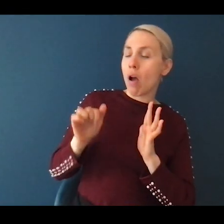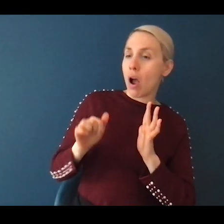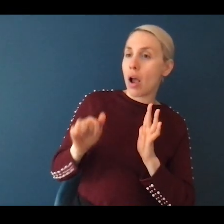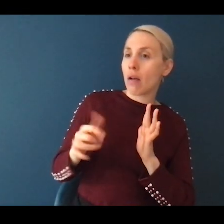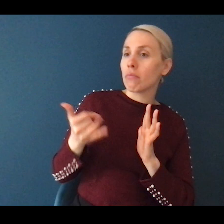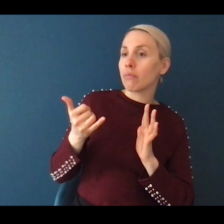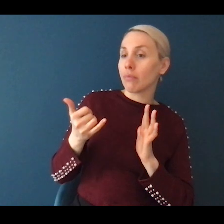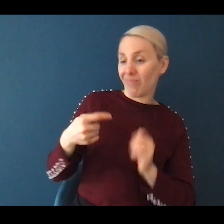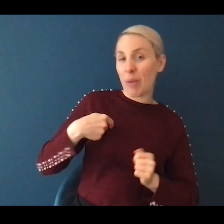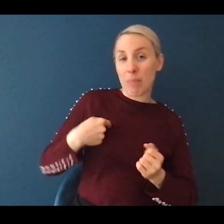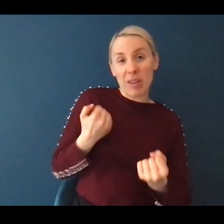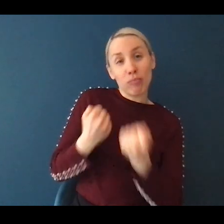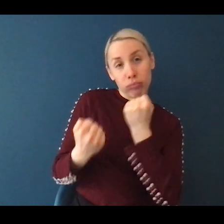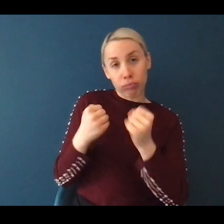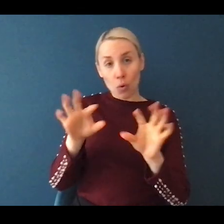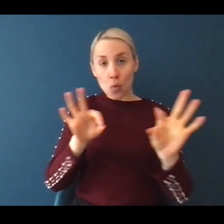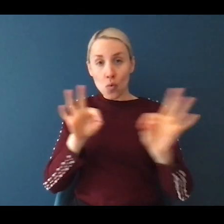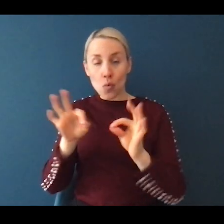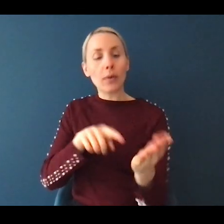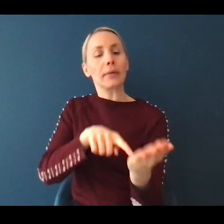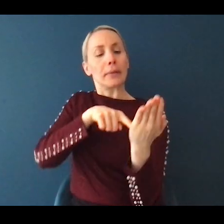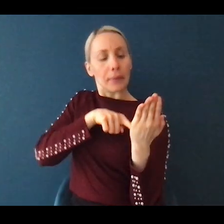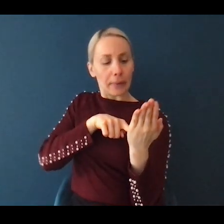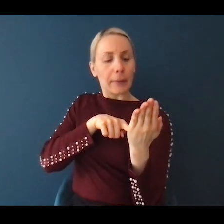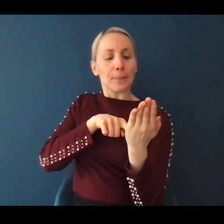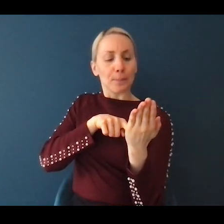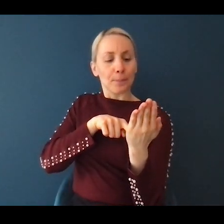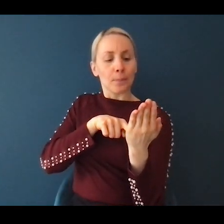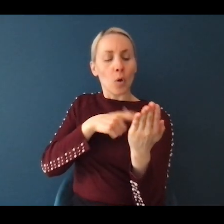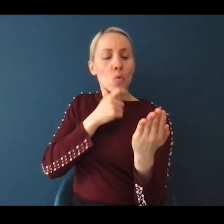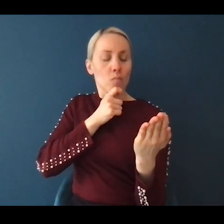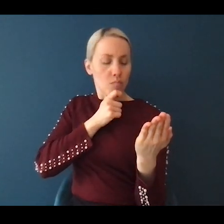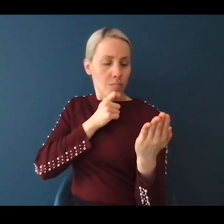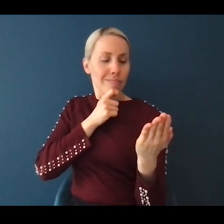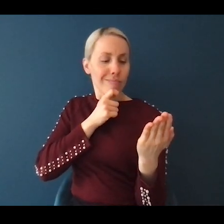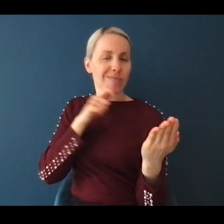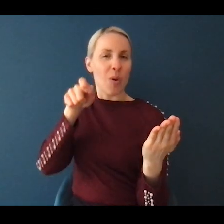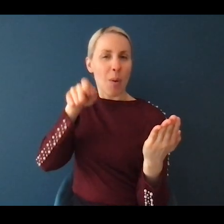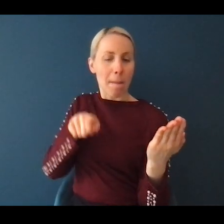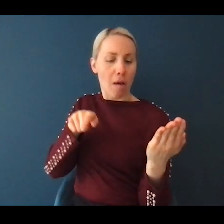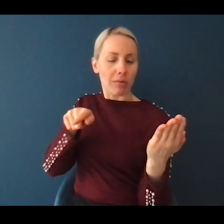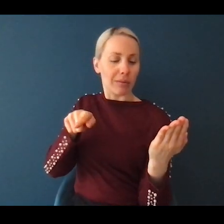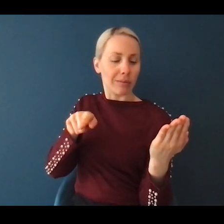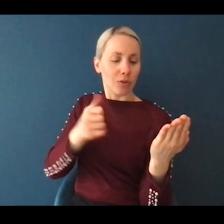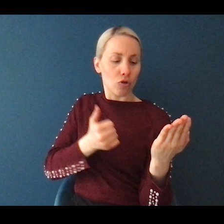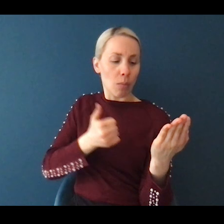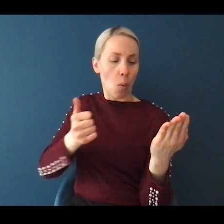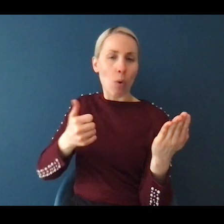oh does this person really kind of like what is the benefit for them to receive that kind